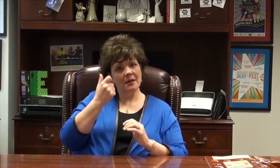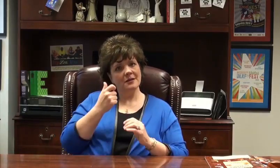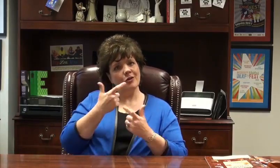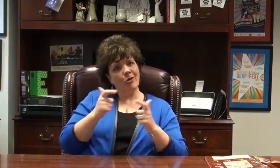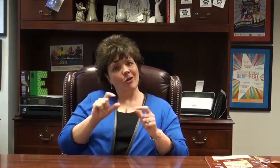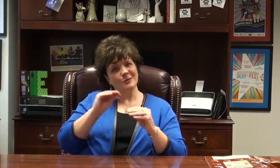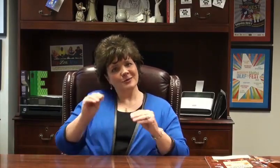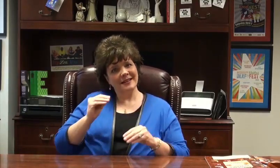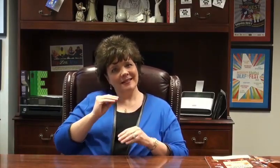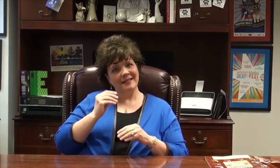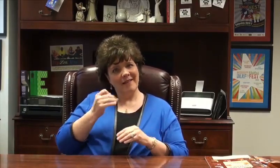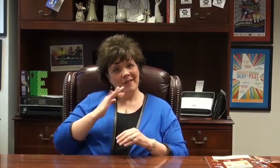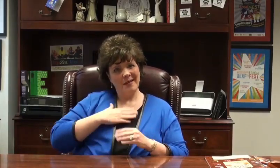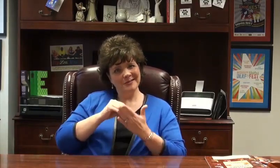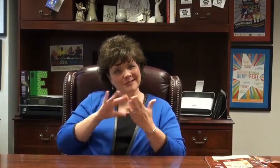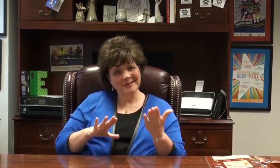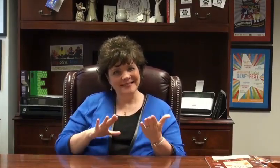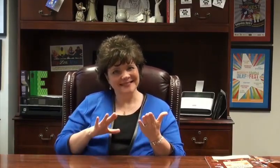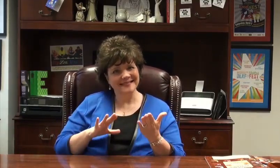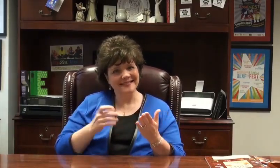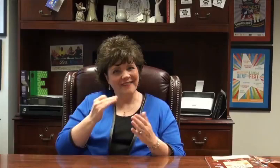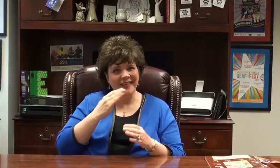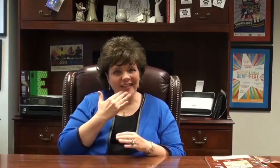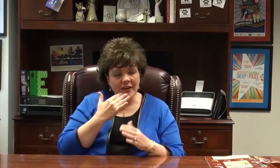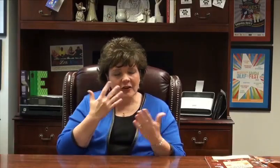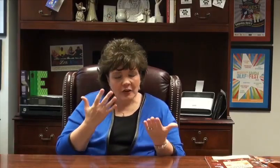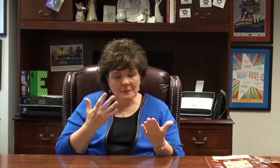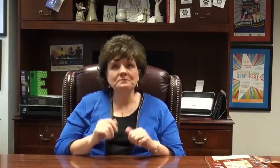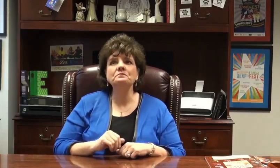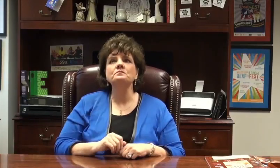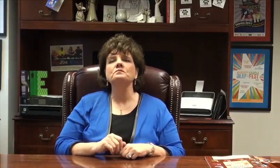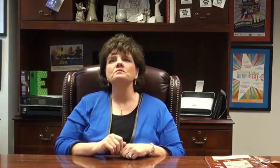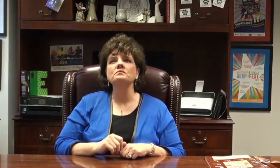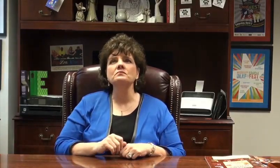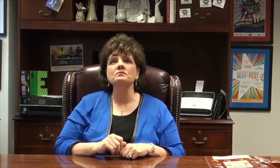because of the high percentage of students of color here.